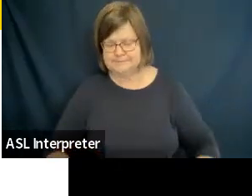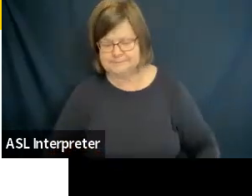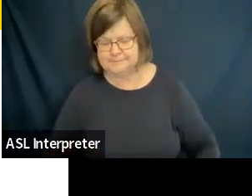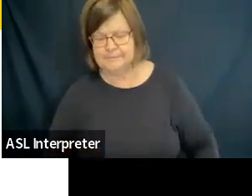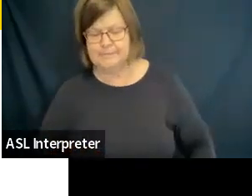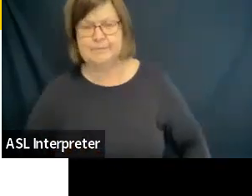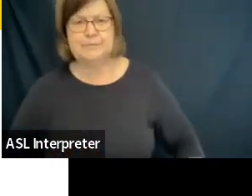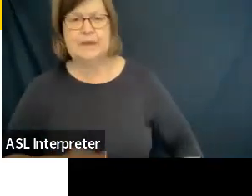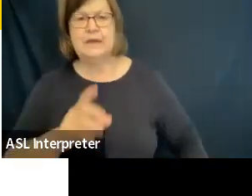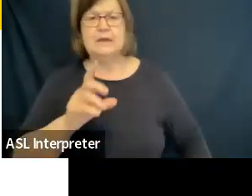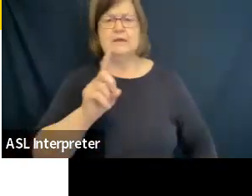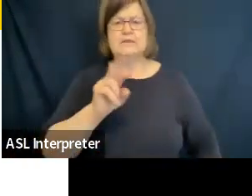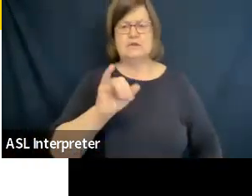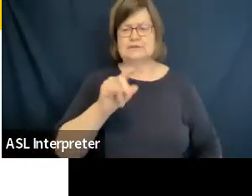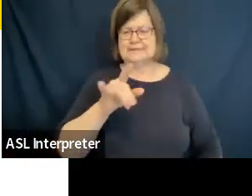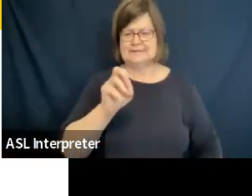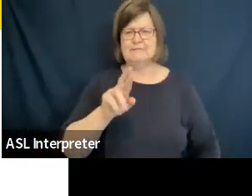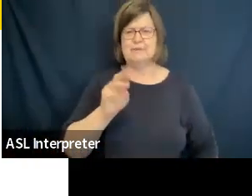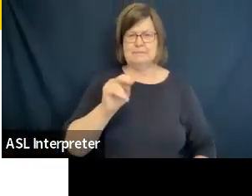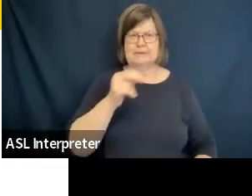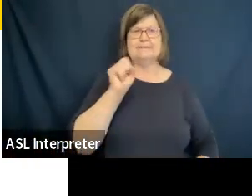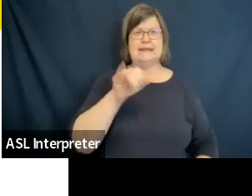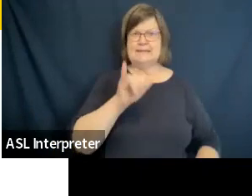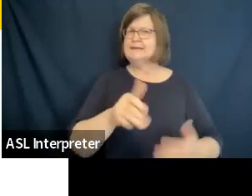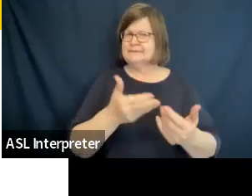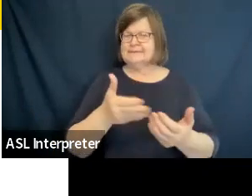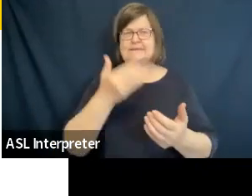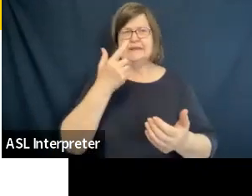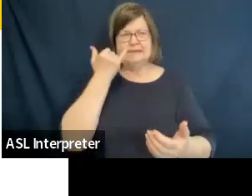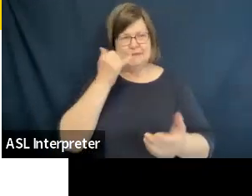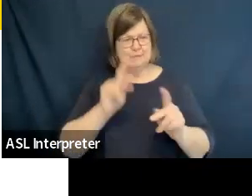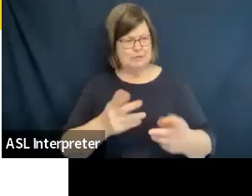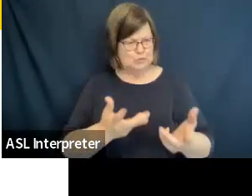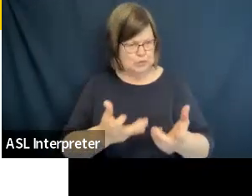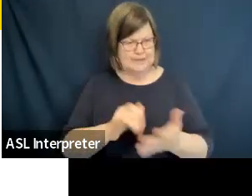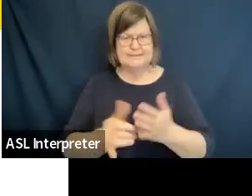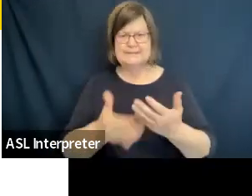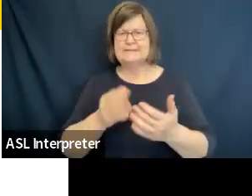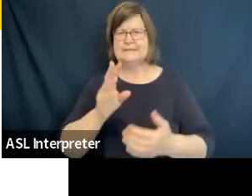And that's an easy way, too, if somebody desires it, it's a pretty easy way to give people access